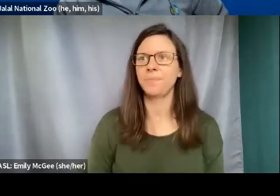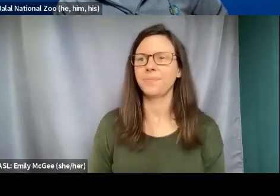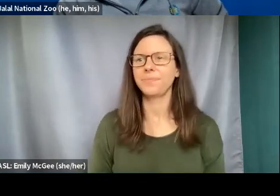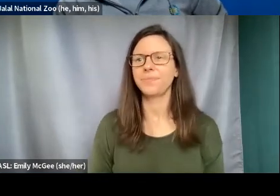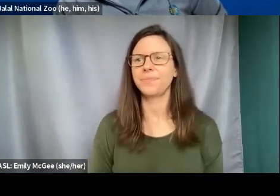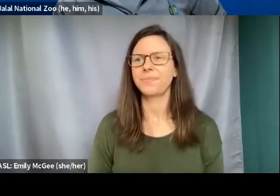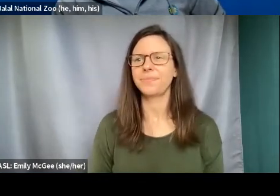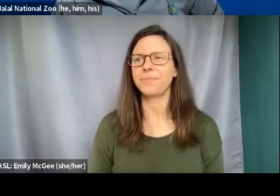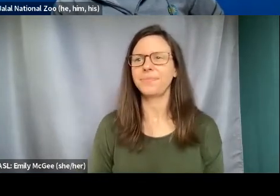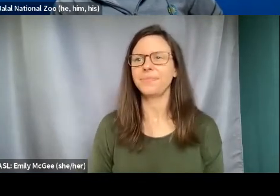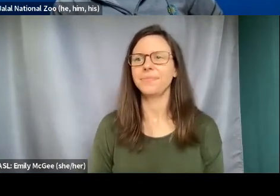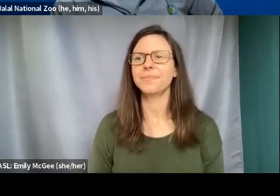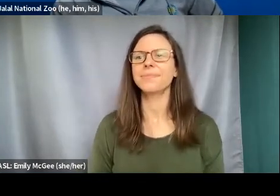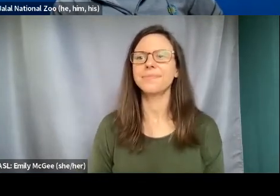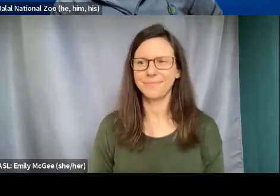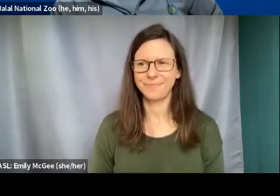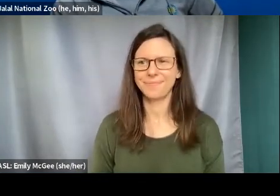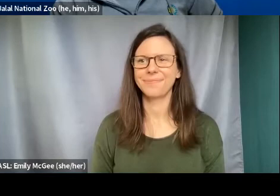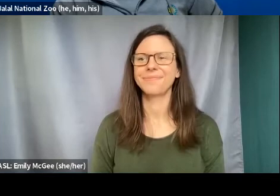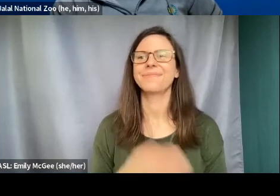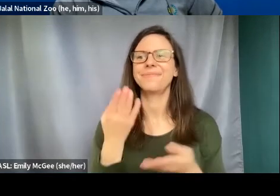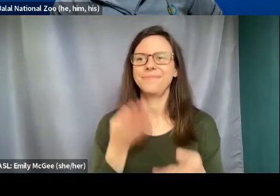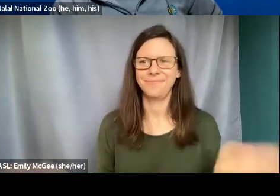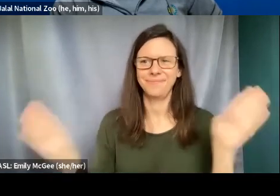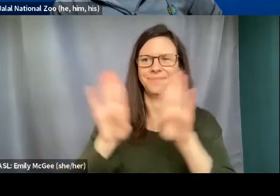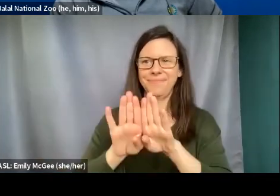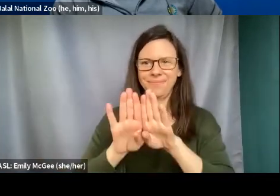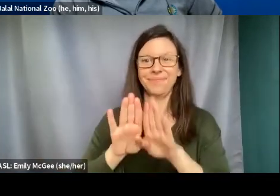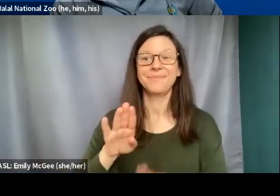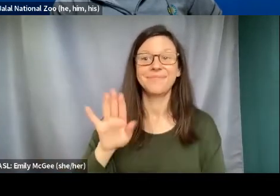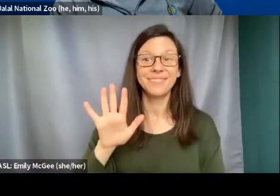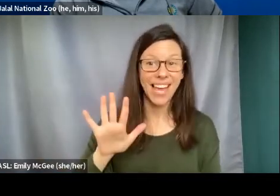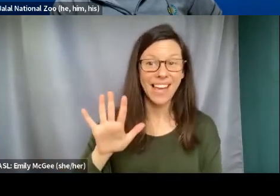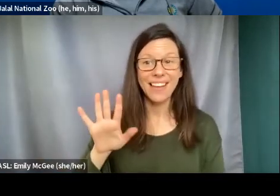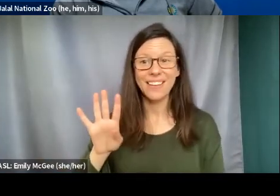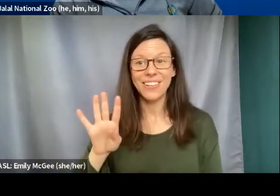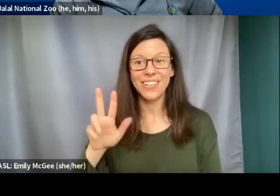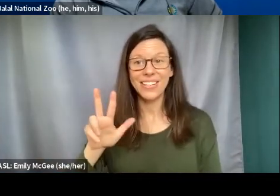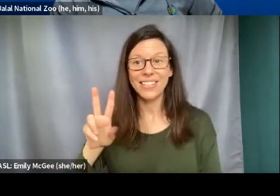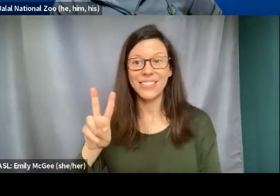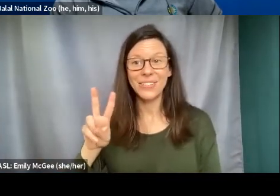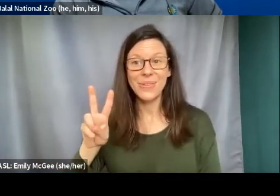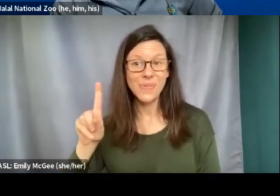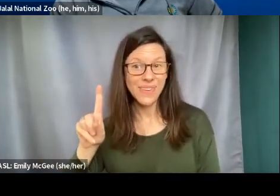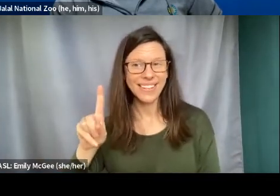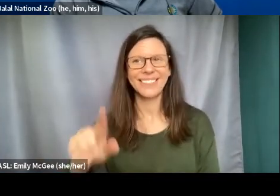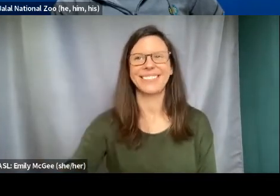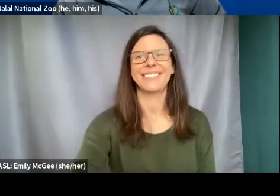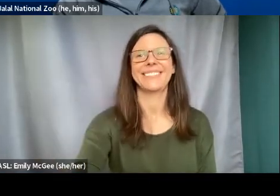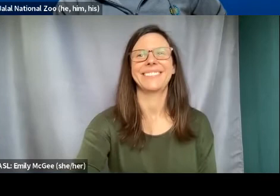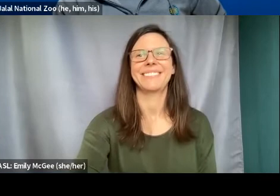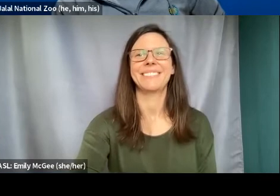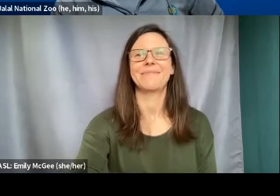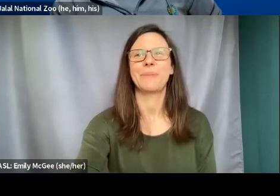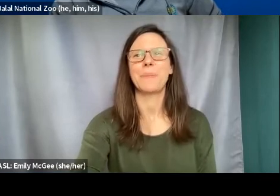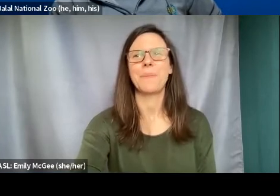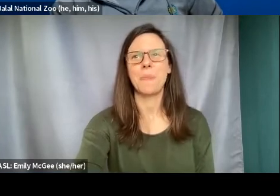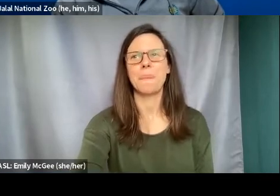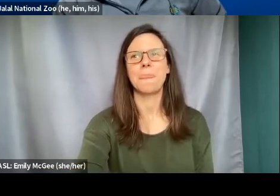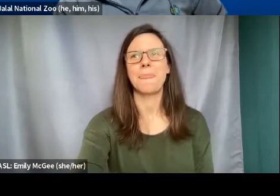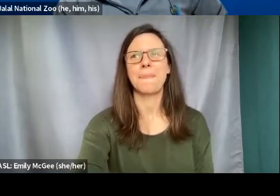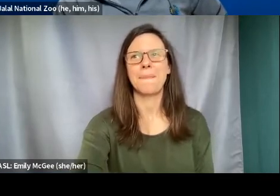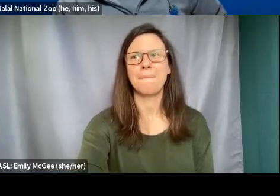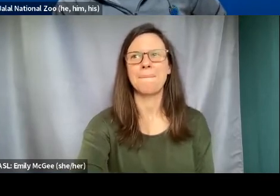All right, close this poll in five, four, three, two and one. All right, I think most people